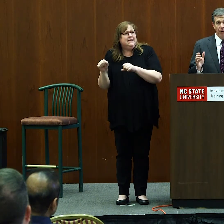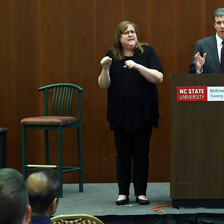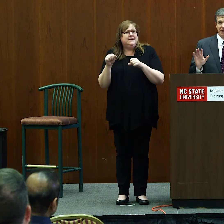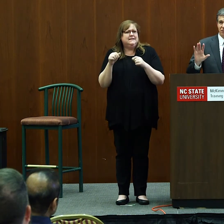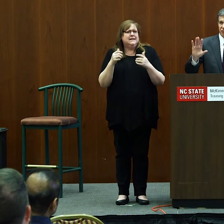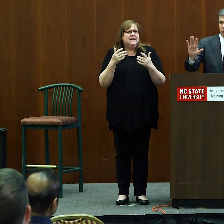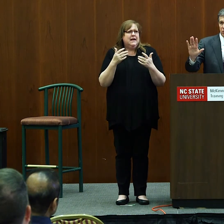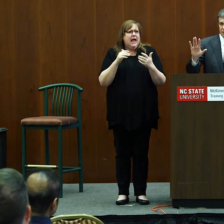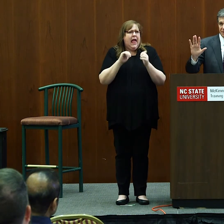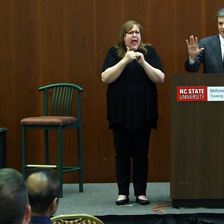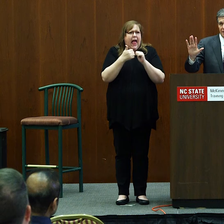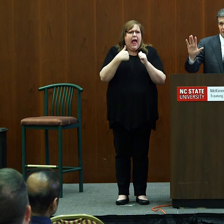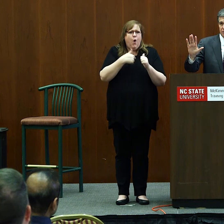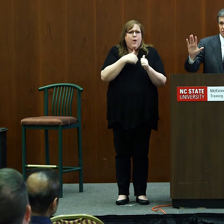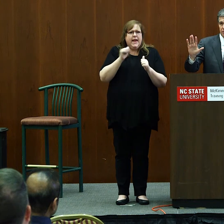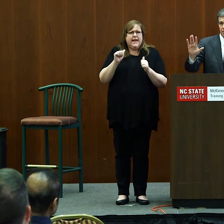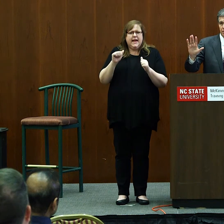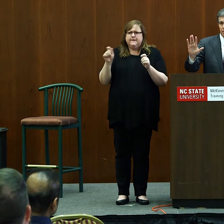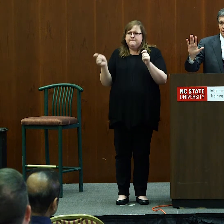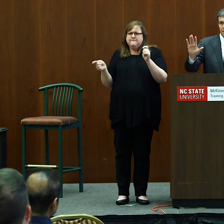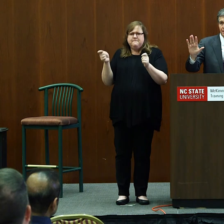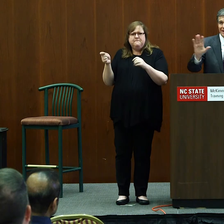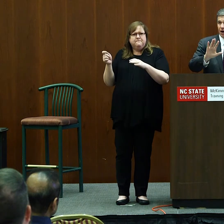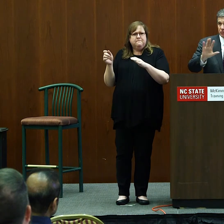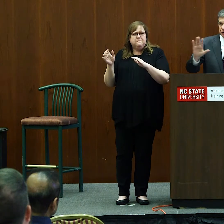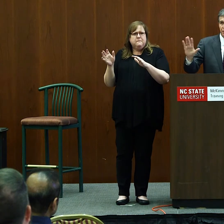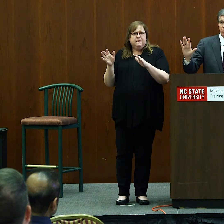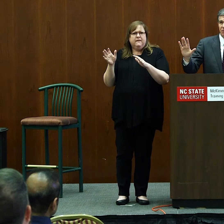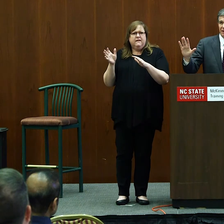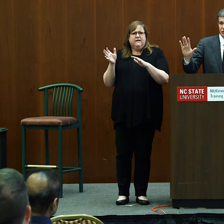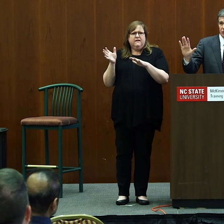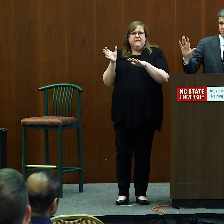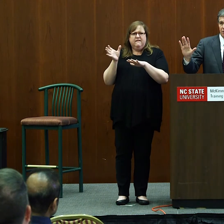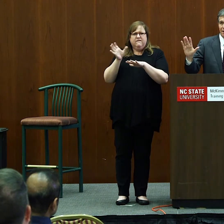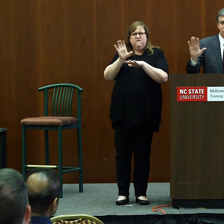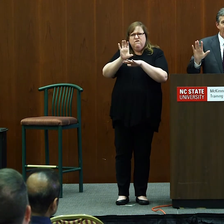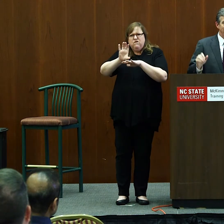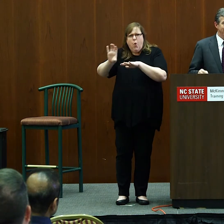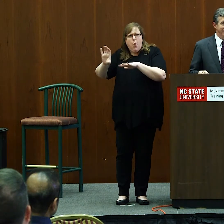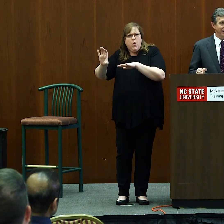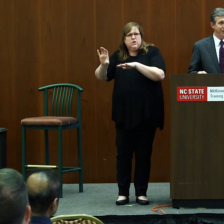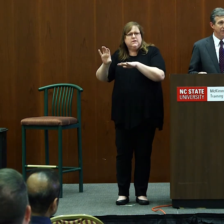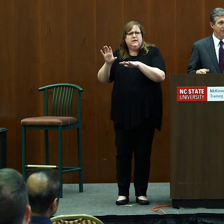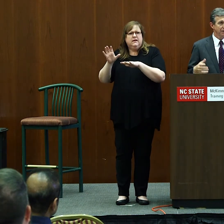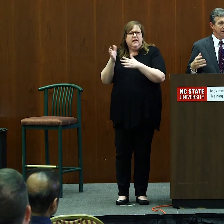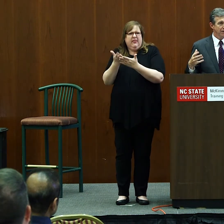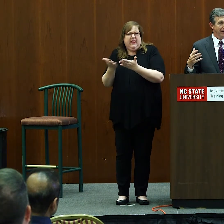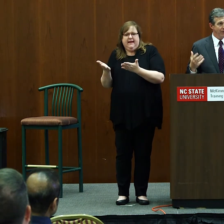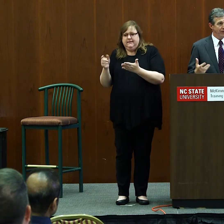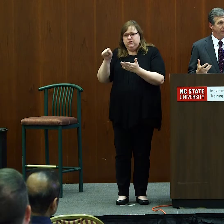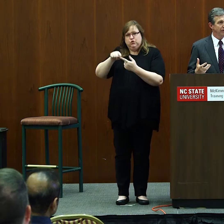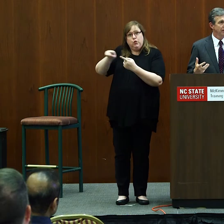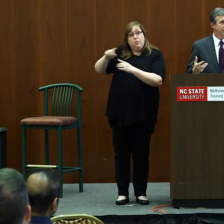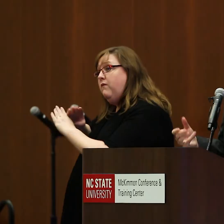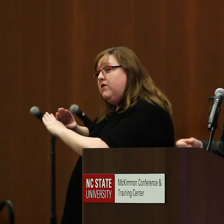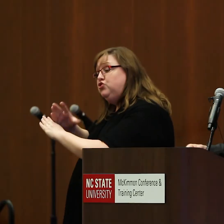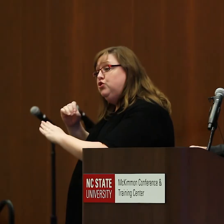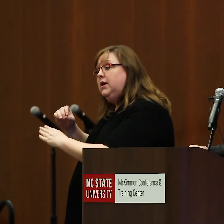we can force things down to the prevention in primary care area and away